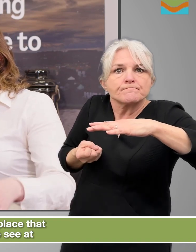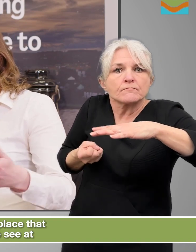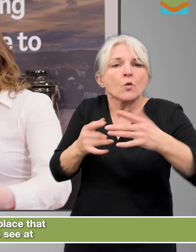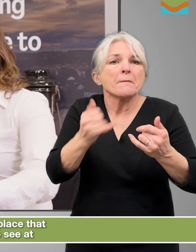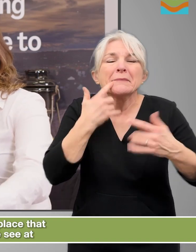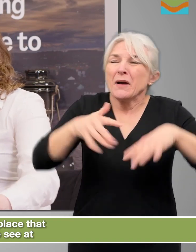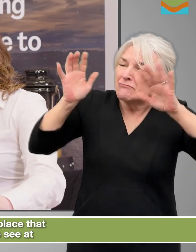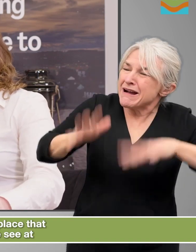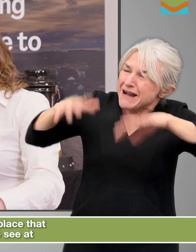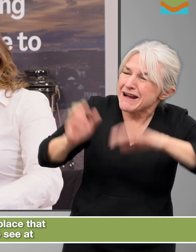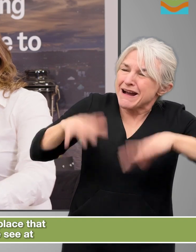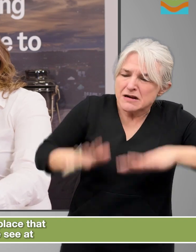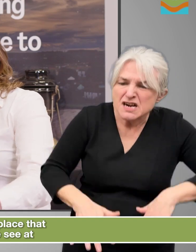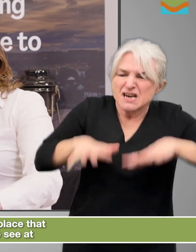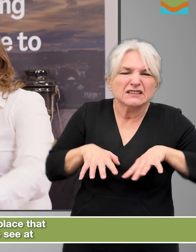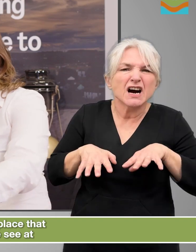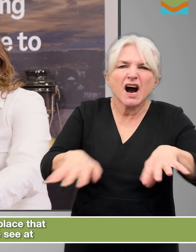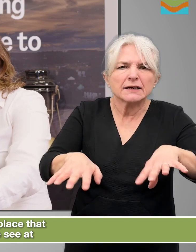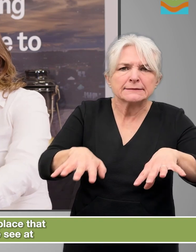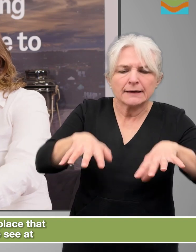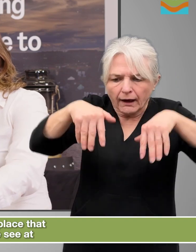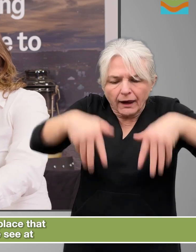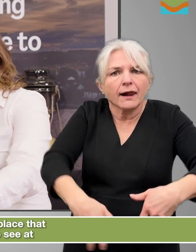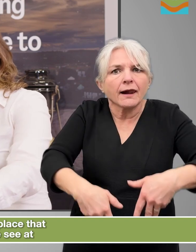I guess these are quite commonplace that the built infrastructure that we see at